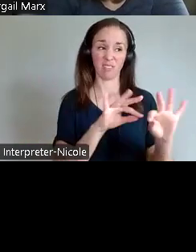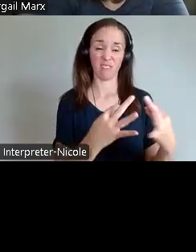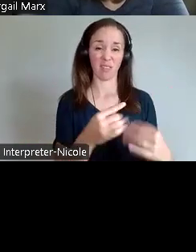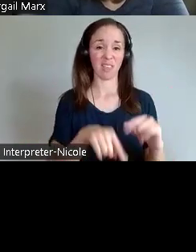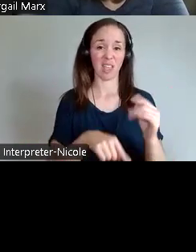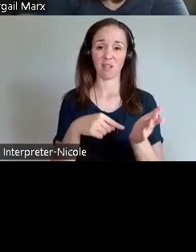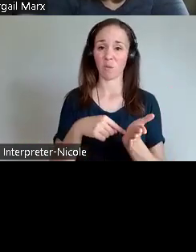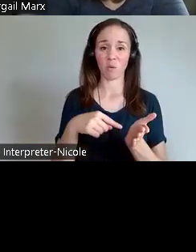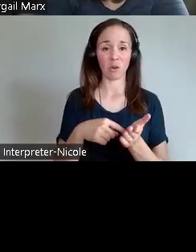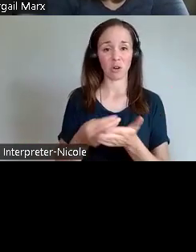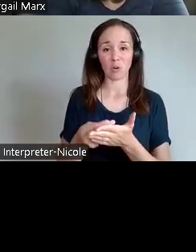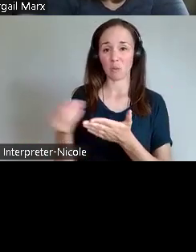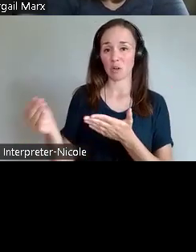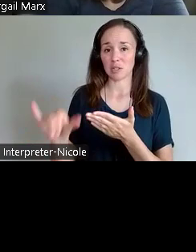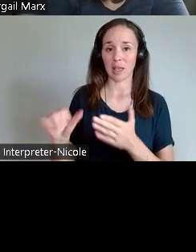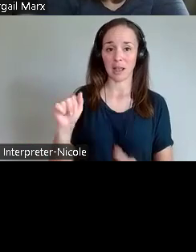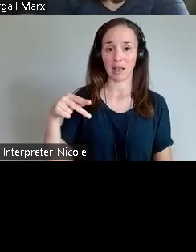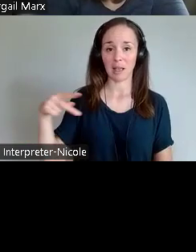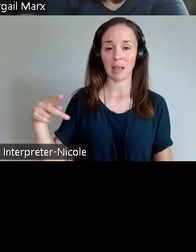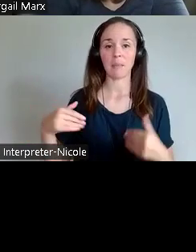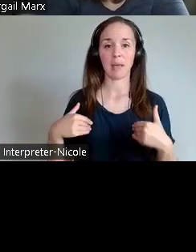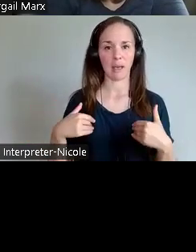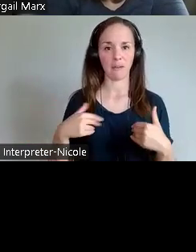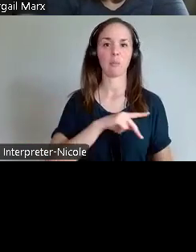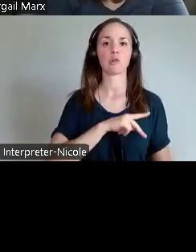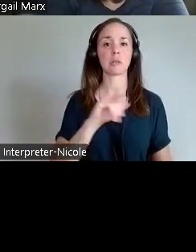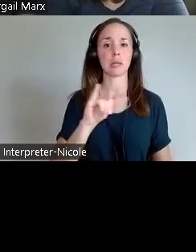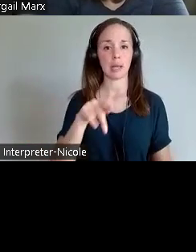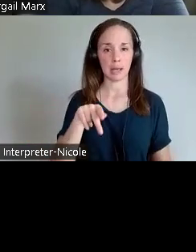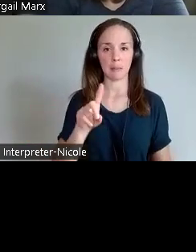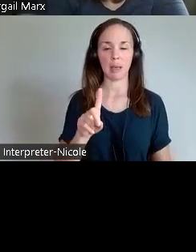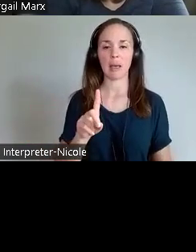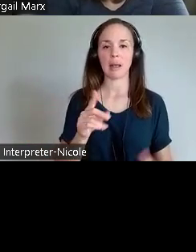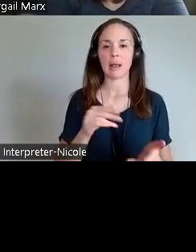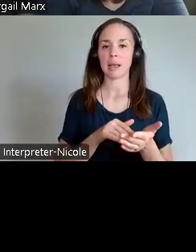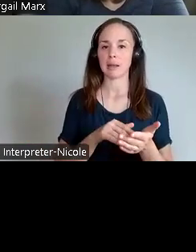that app, they have a personal iPad, again there's no product warranty.